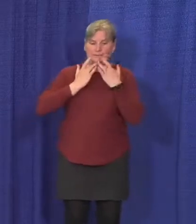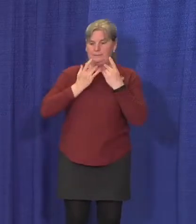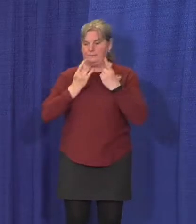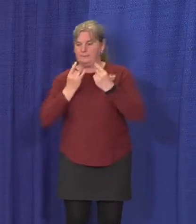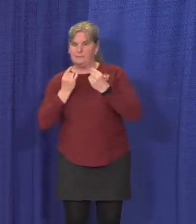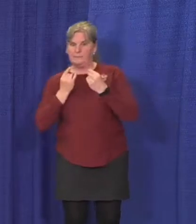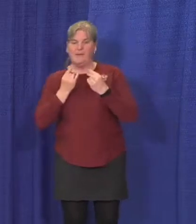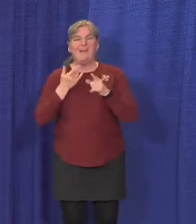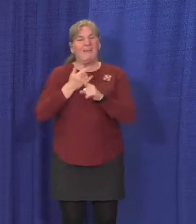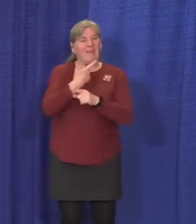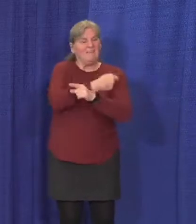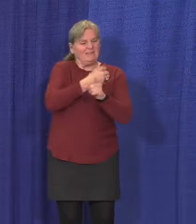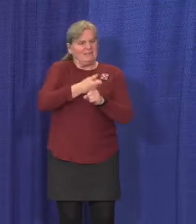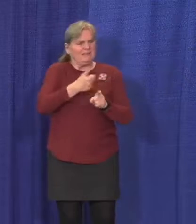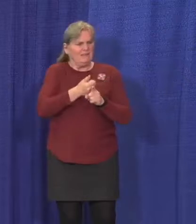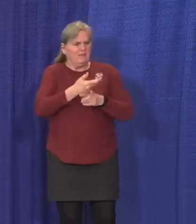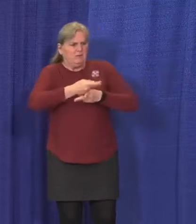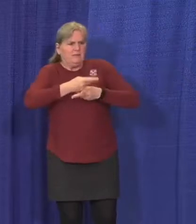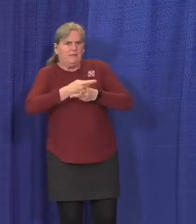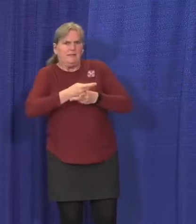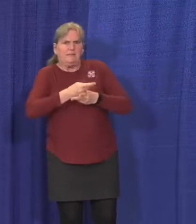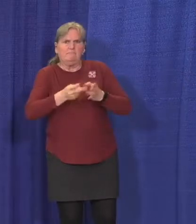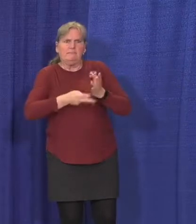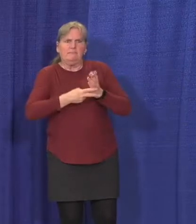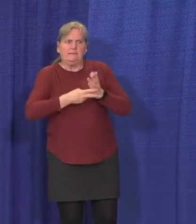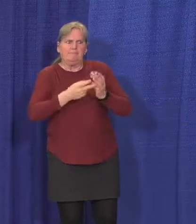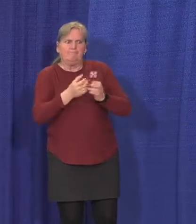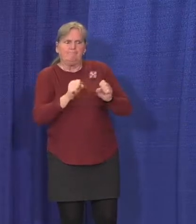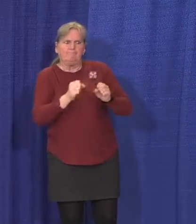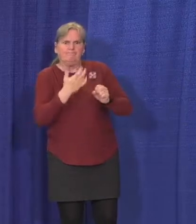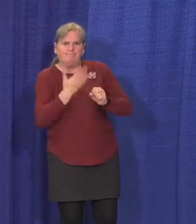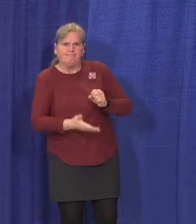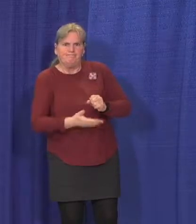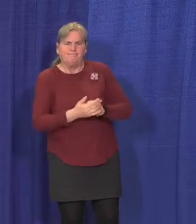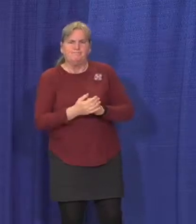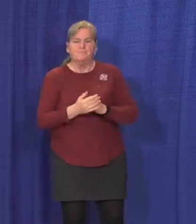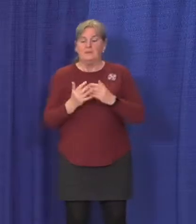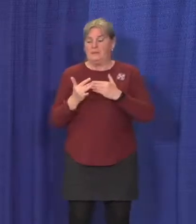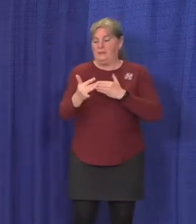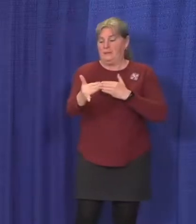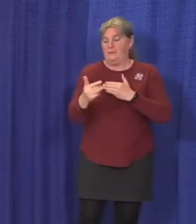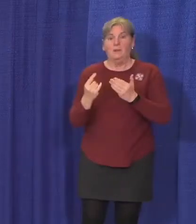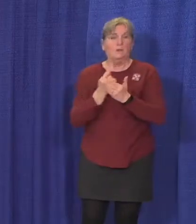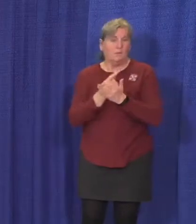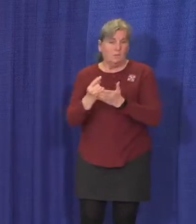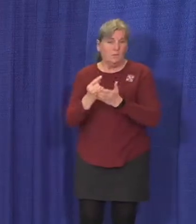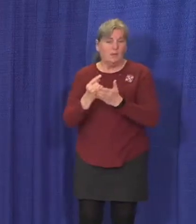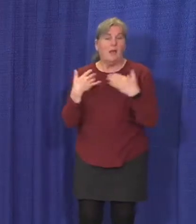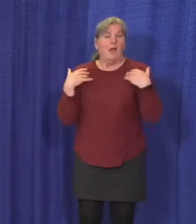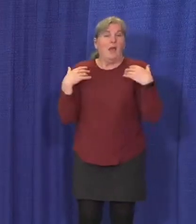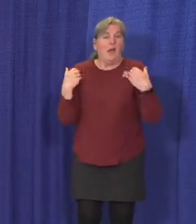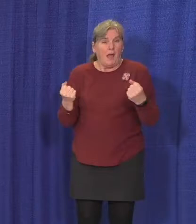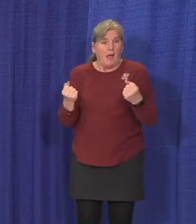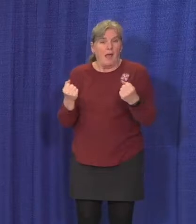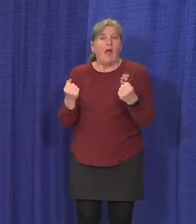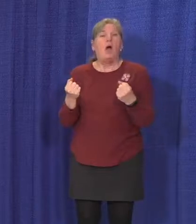mindful of the staffing and logistical challenges. In the coming weeks our dedicated health professionals